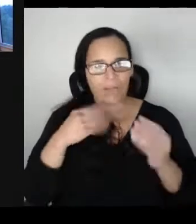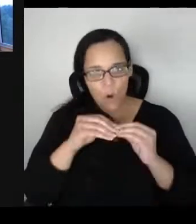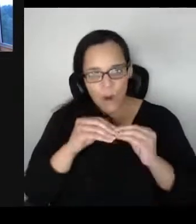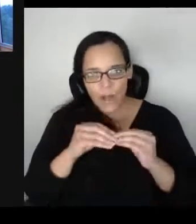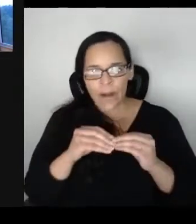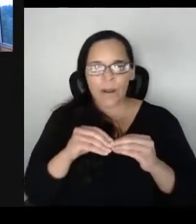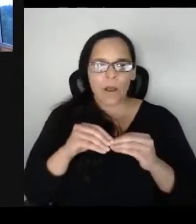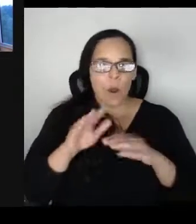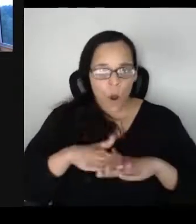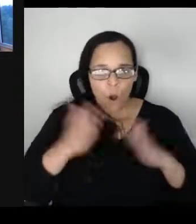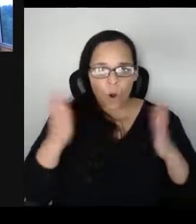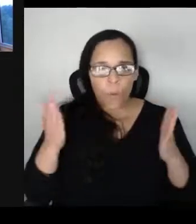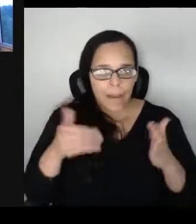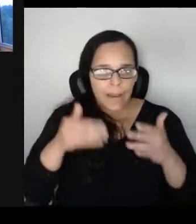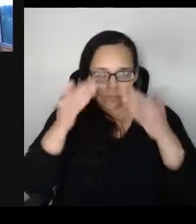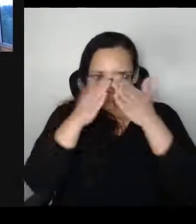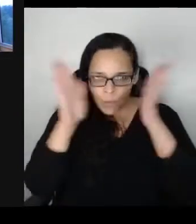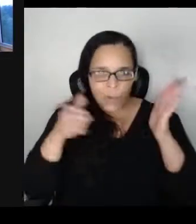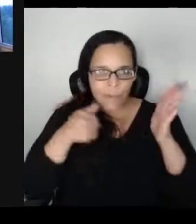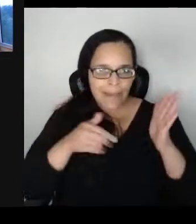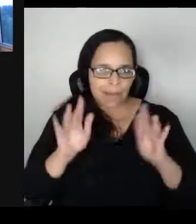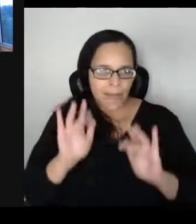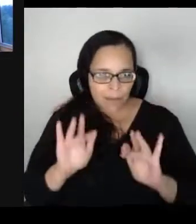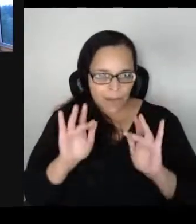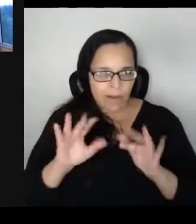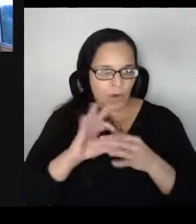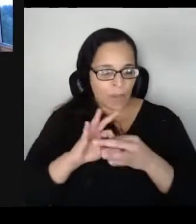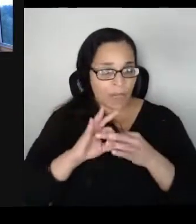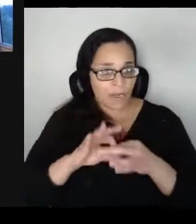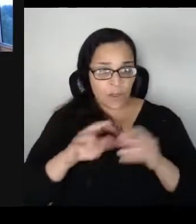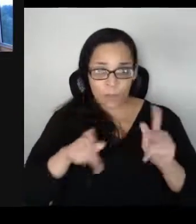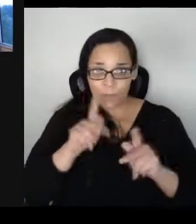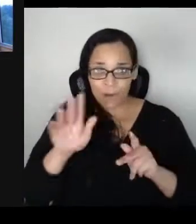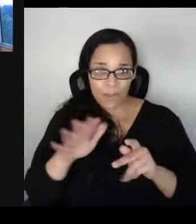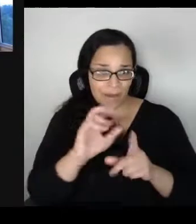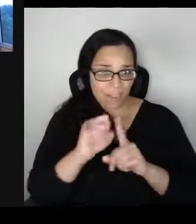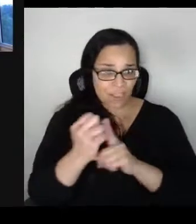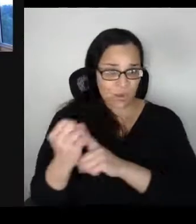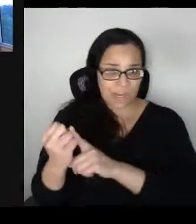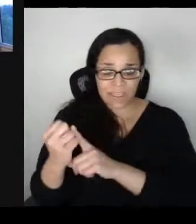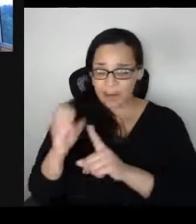so whenever you meet a person, not to automatically assume, okay, I'll give an example,